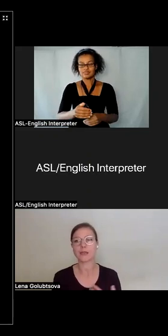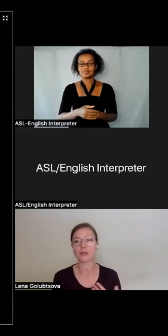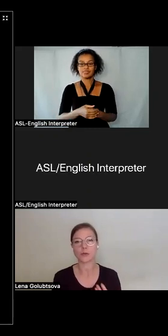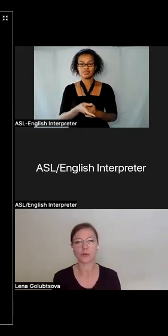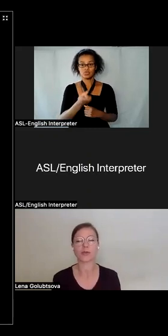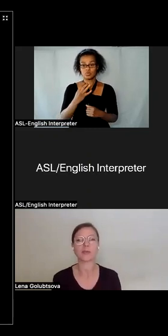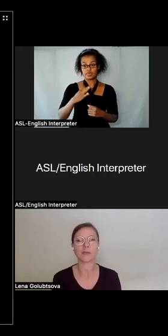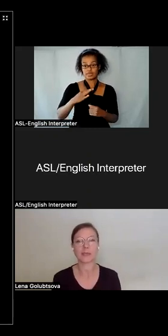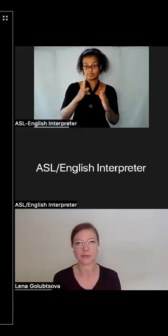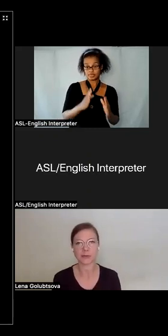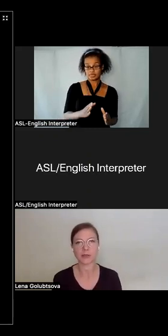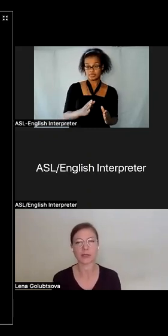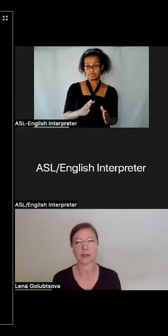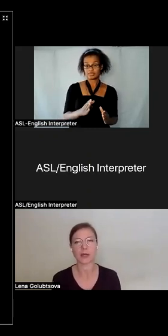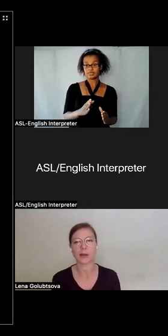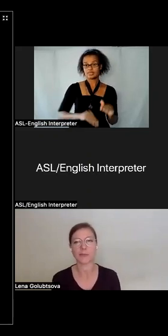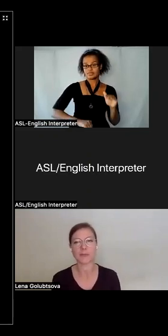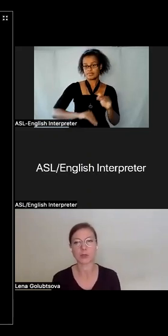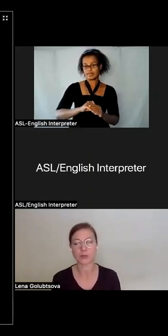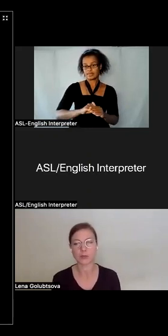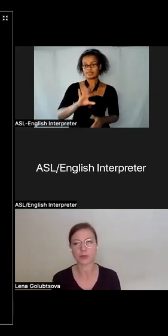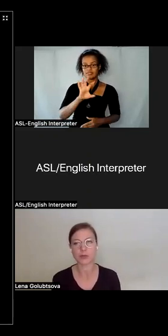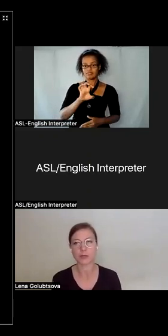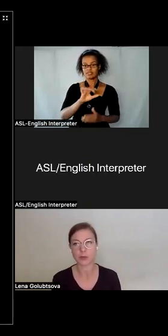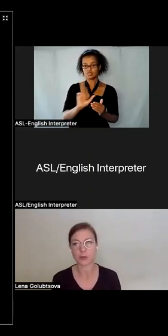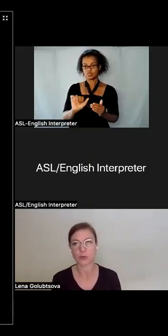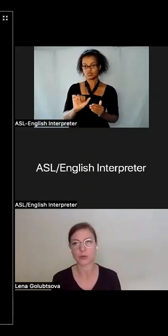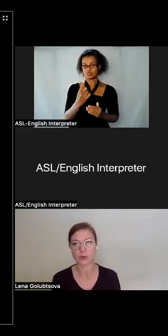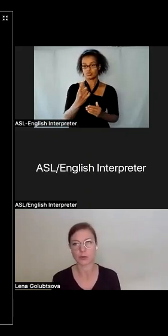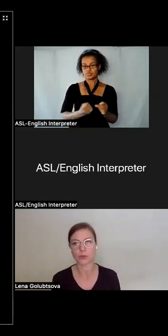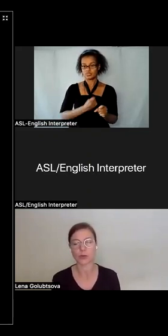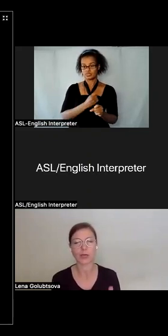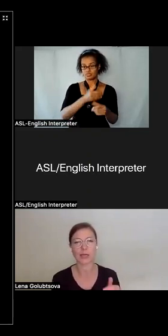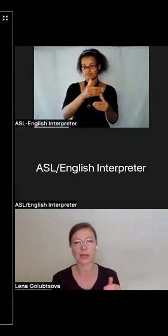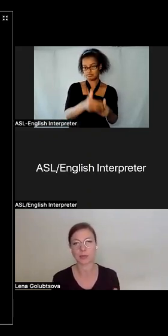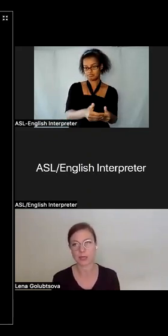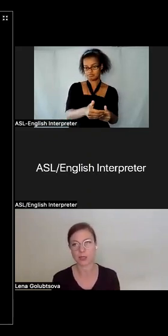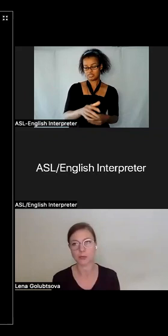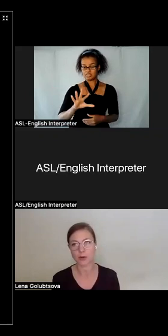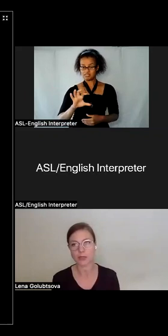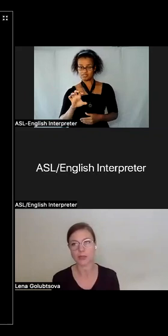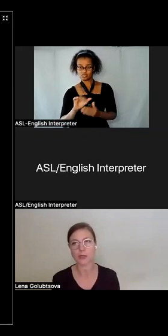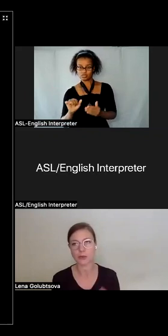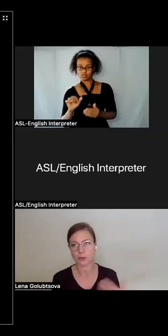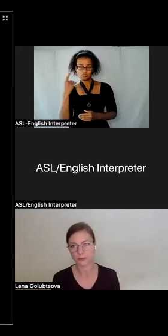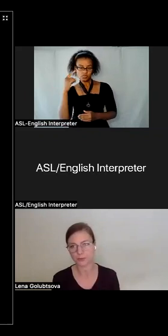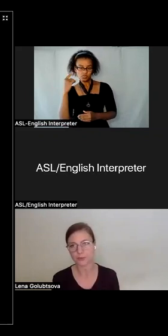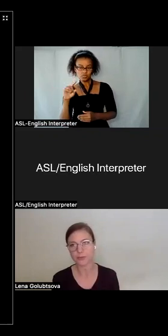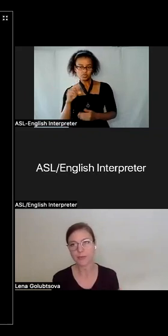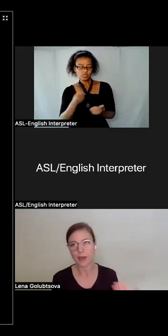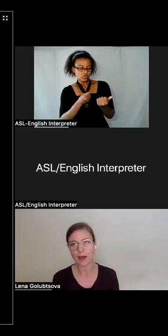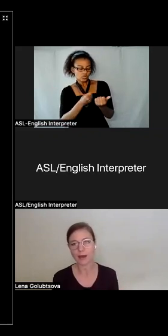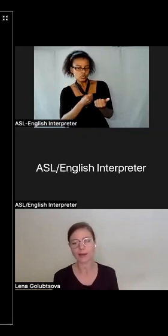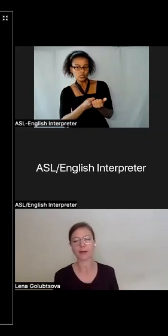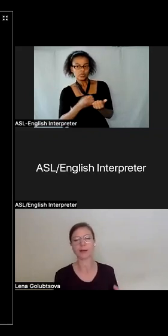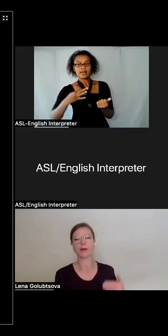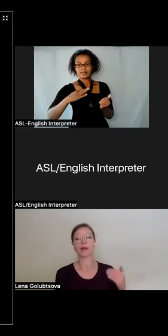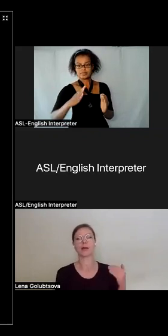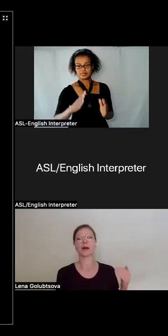And this is offered specifically to support you through an application process to hire